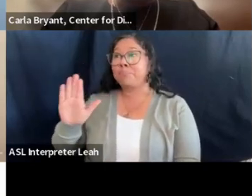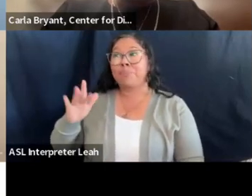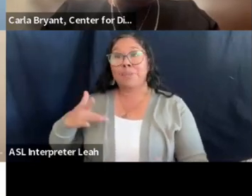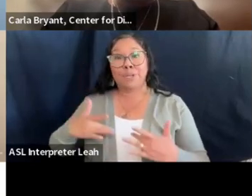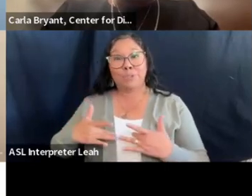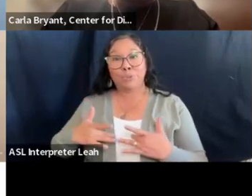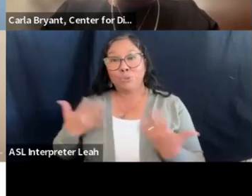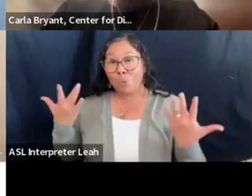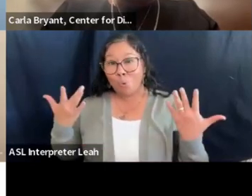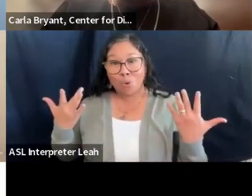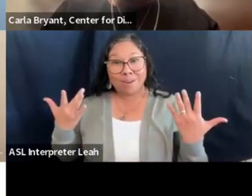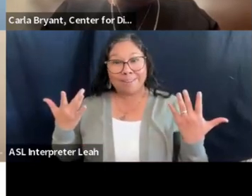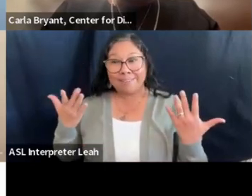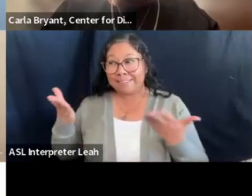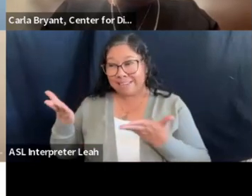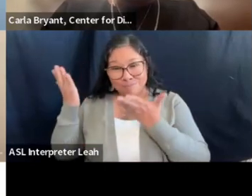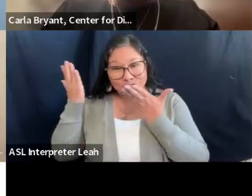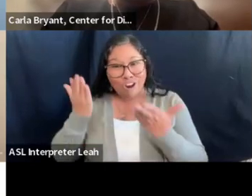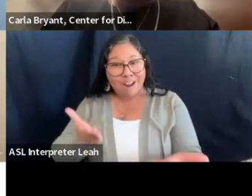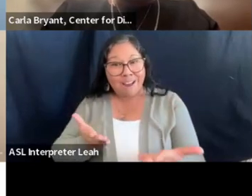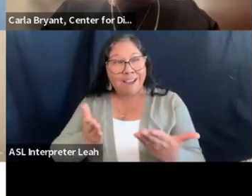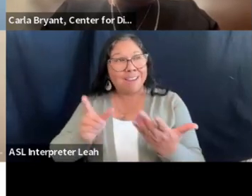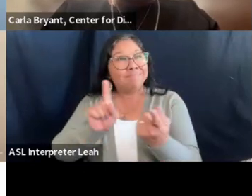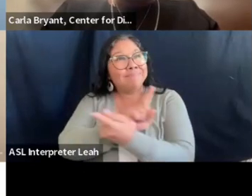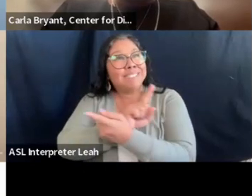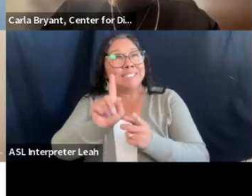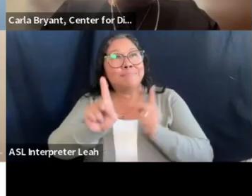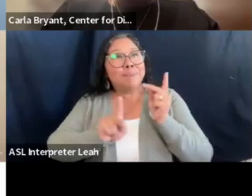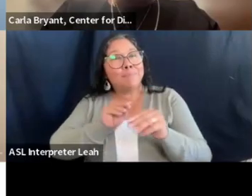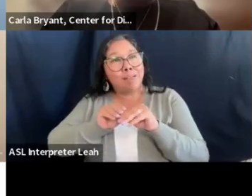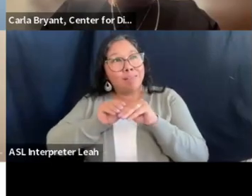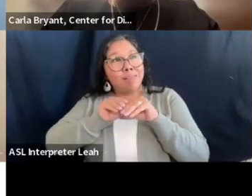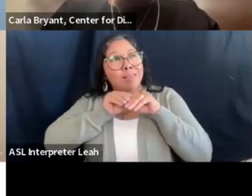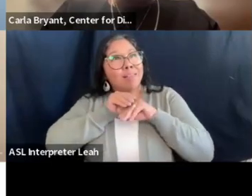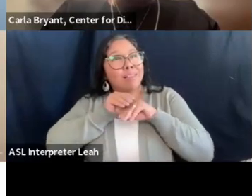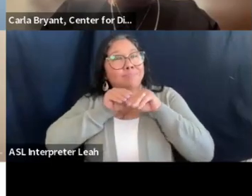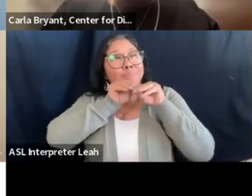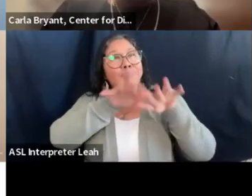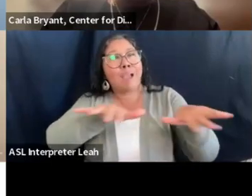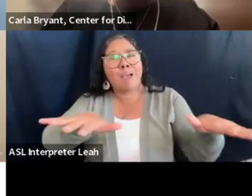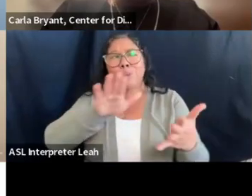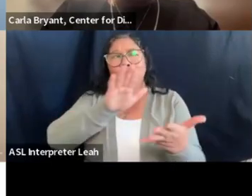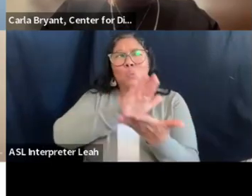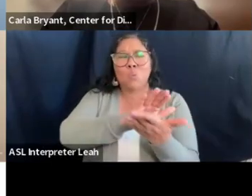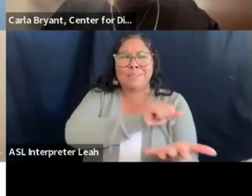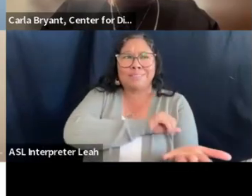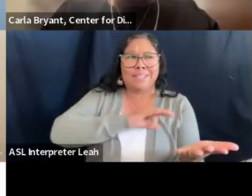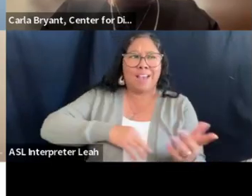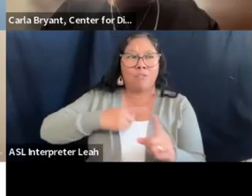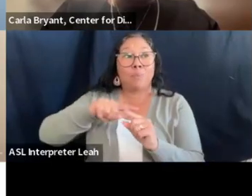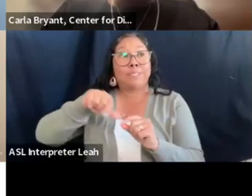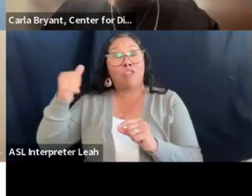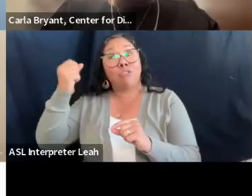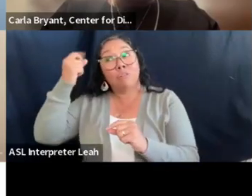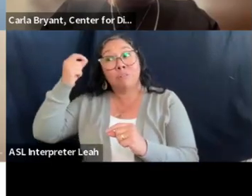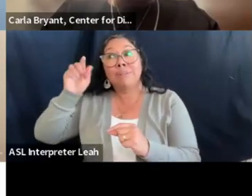he brought to the people he encountered, school staff and others. But his academic difficulties,